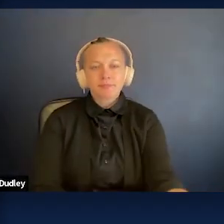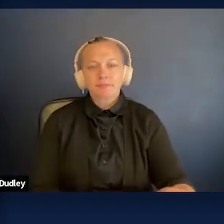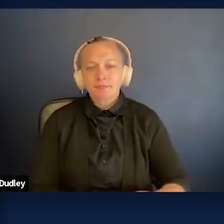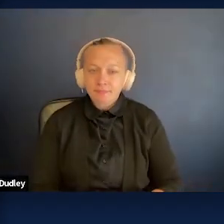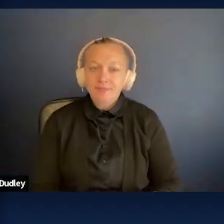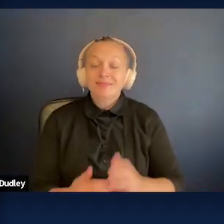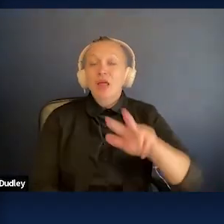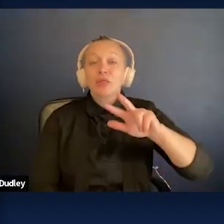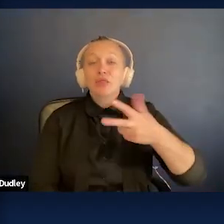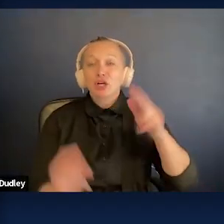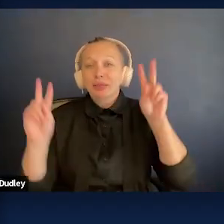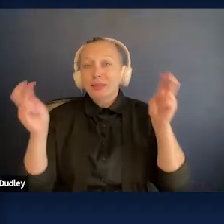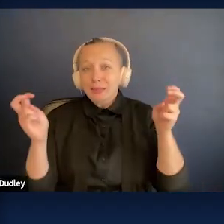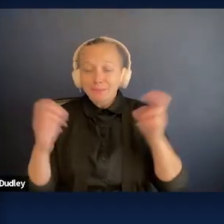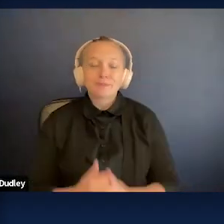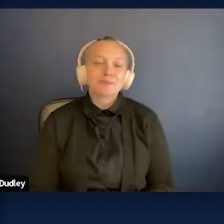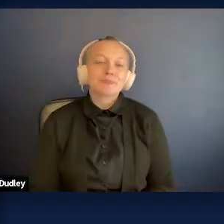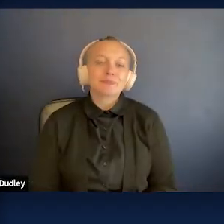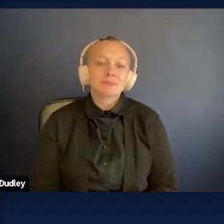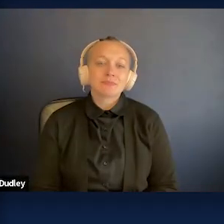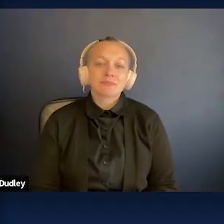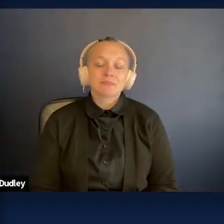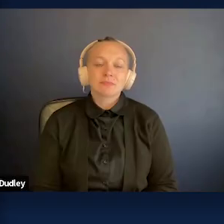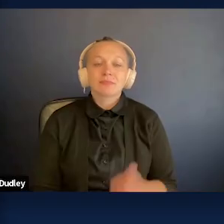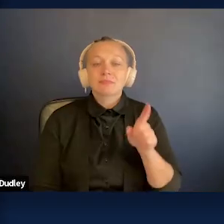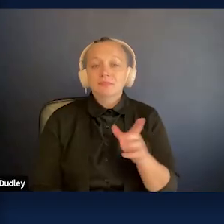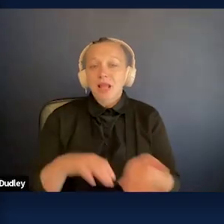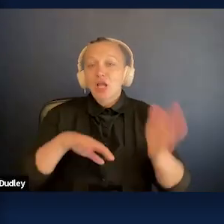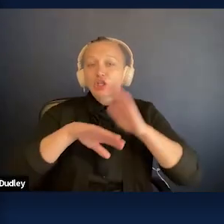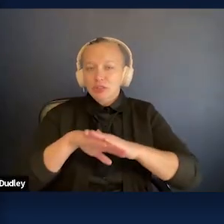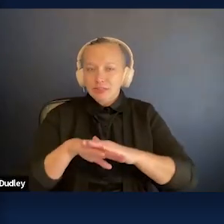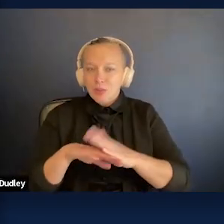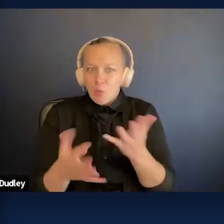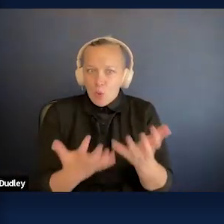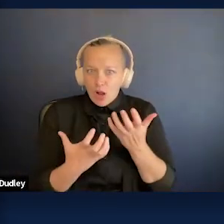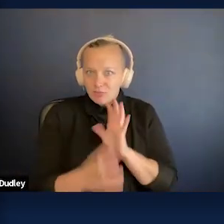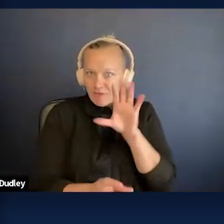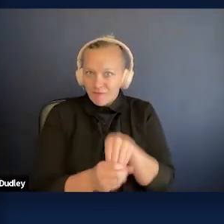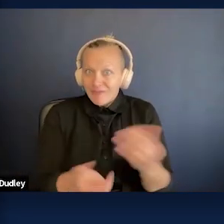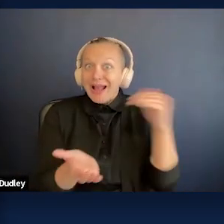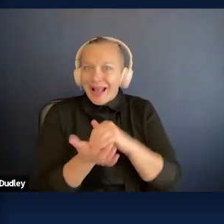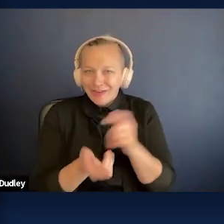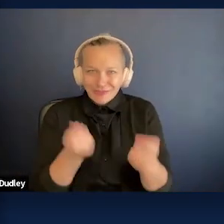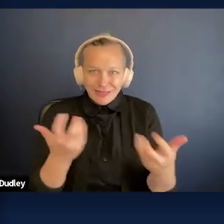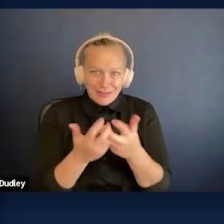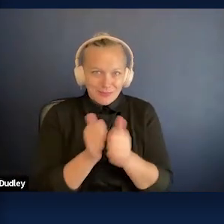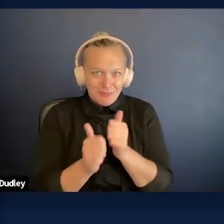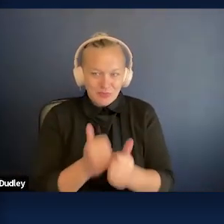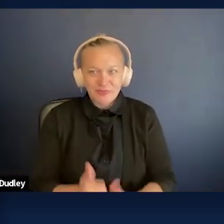So moving on to our third and last, uh, major theme, it's the increased desire to be involved in adaptive sports.